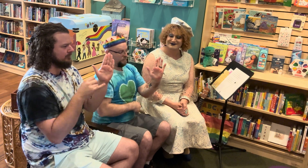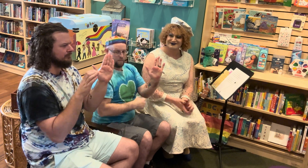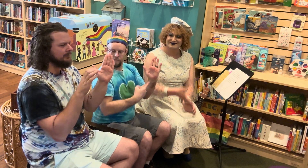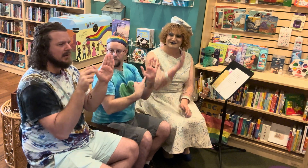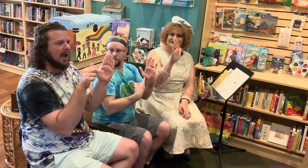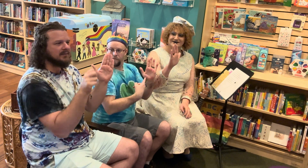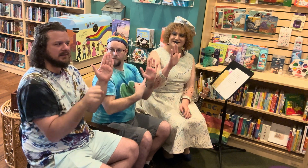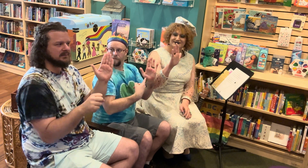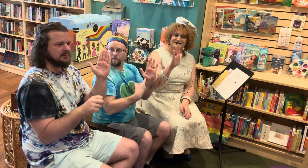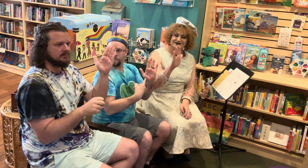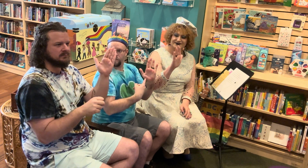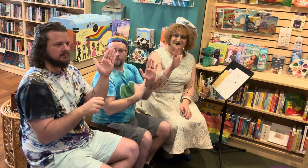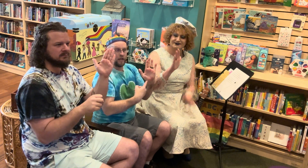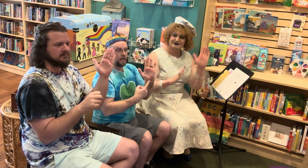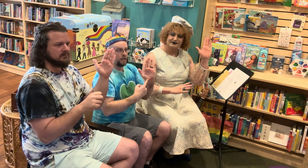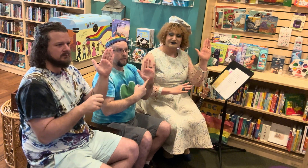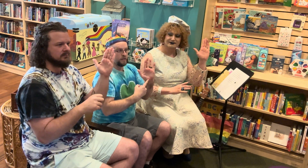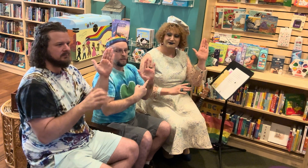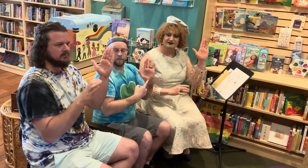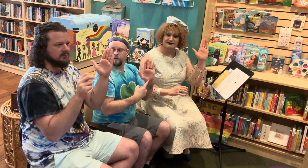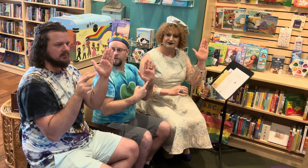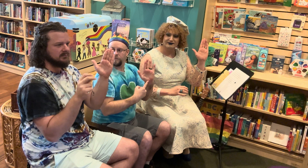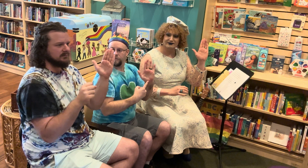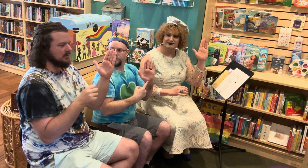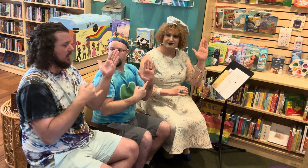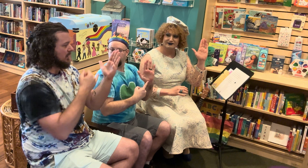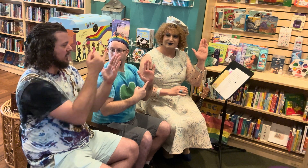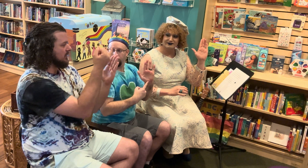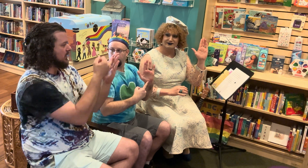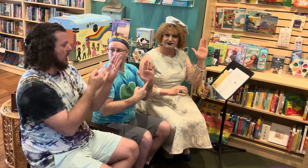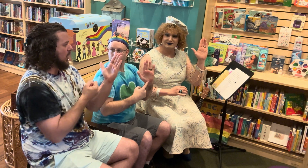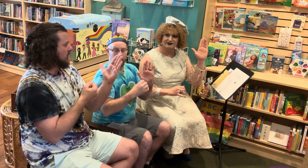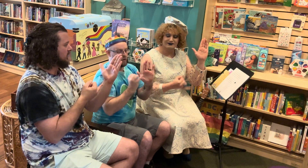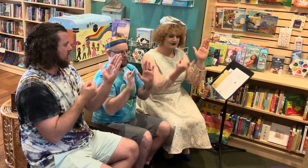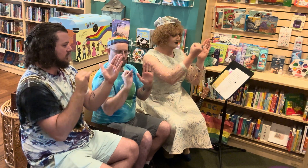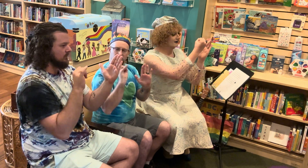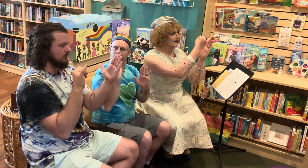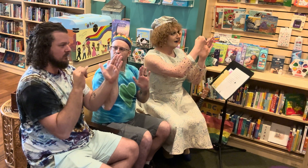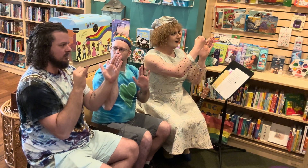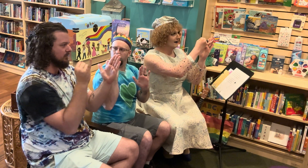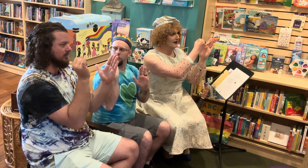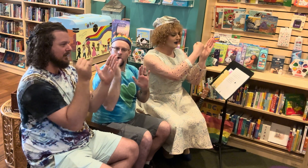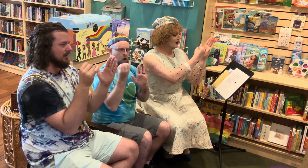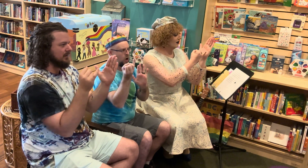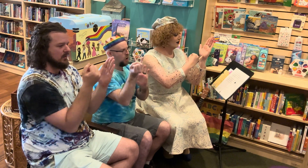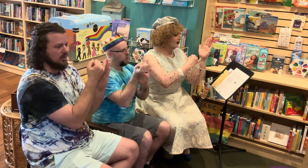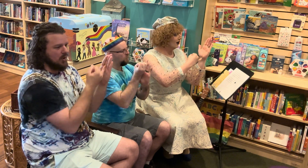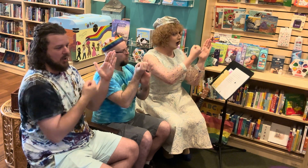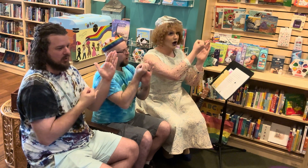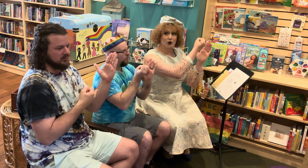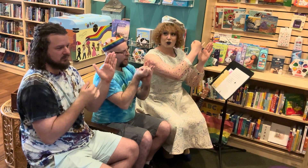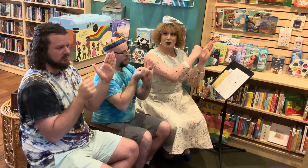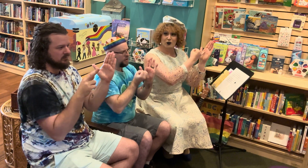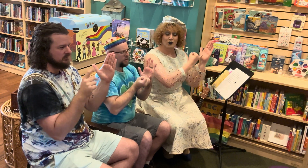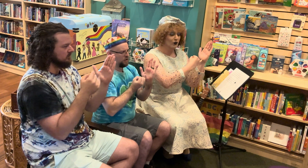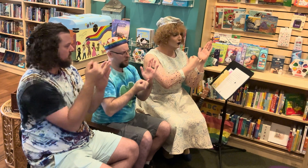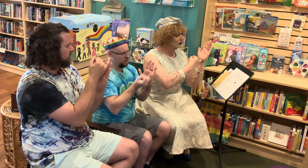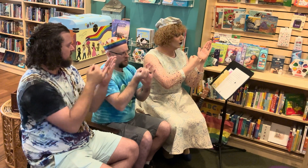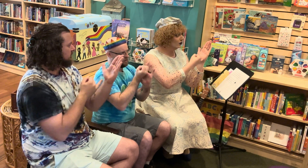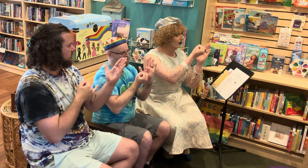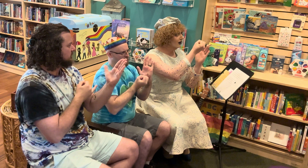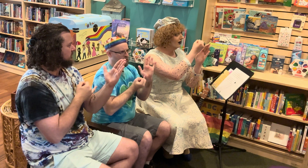your hand. Okay? Palm out. And then draw with your pinky finger on your palm like